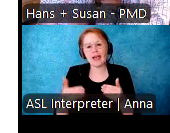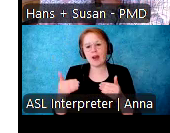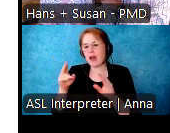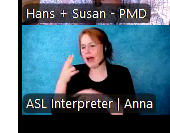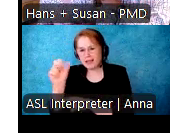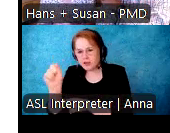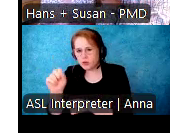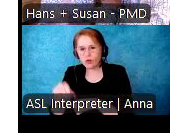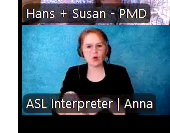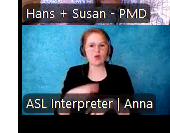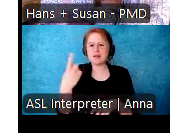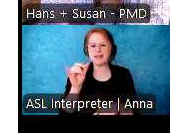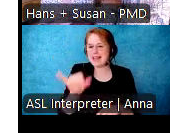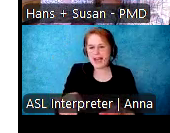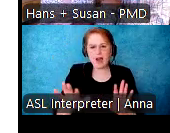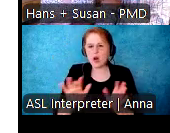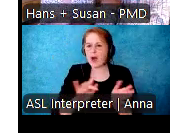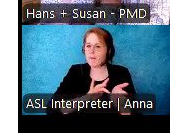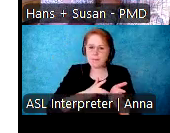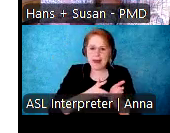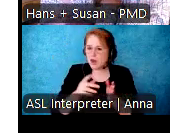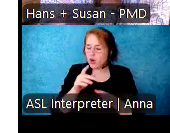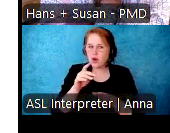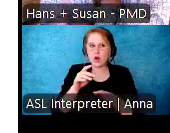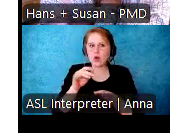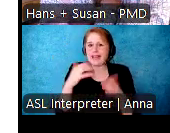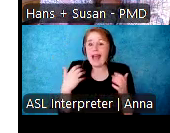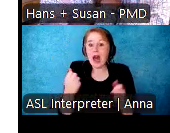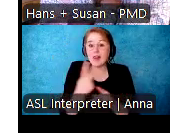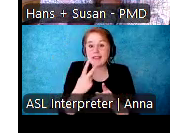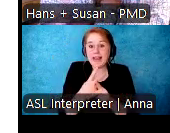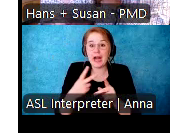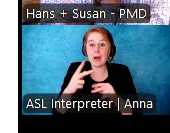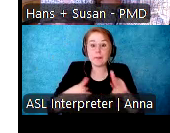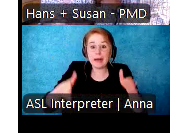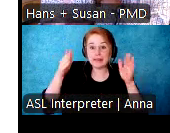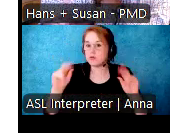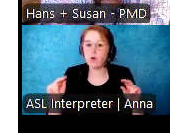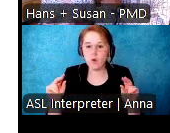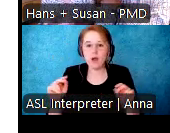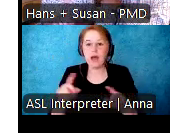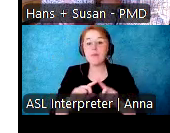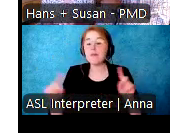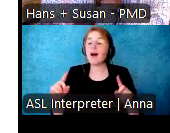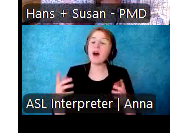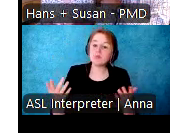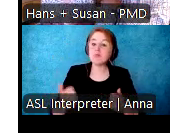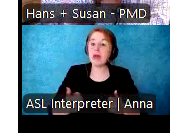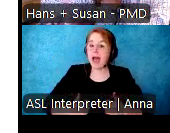or anything like that or medical facilities, but we do use our physical addresses of our employers